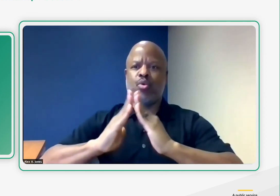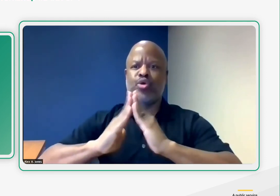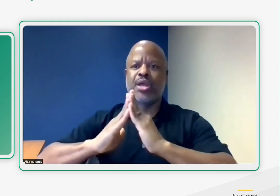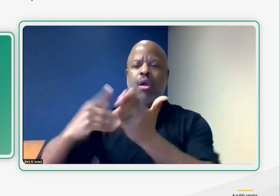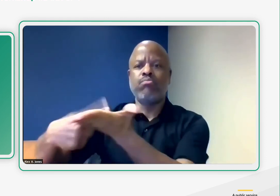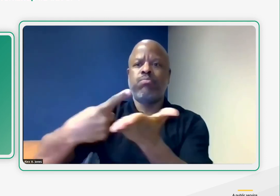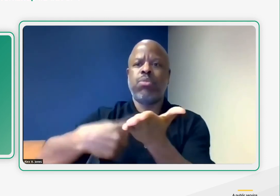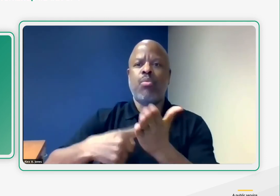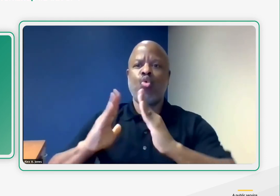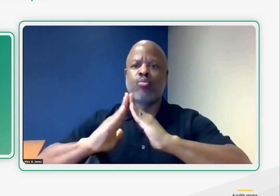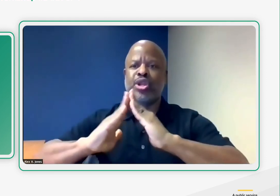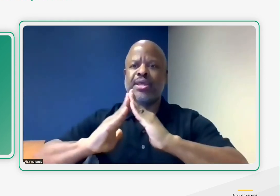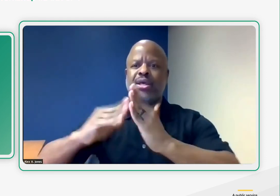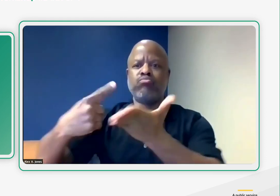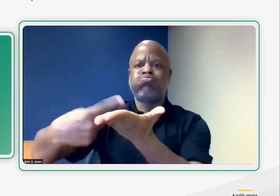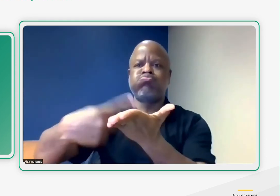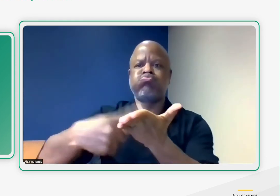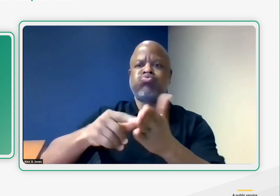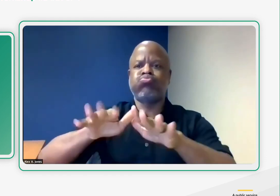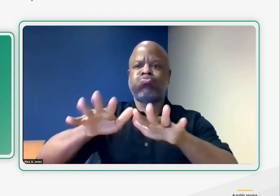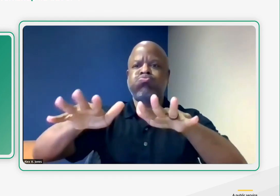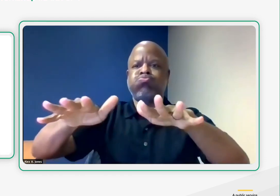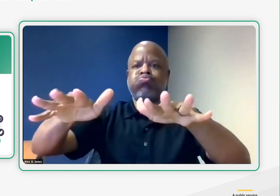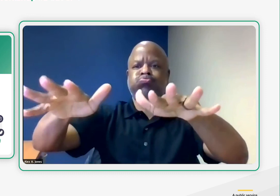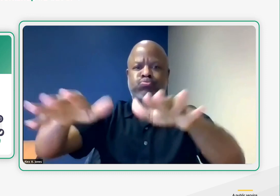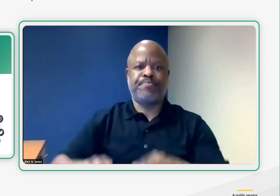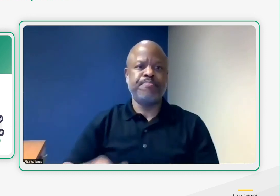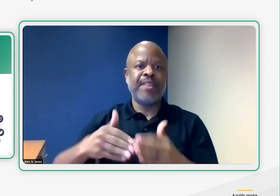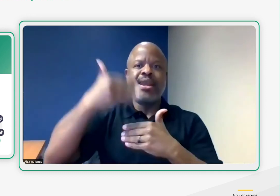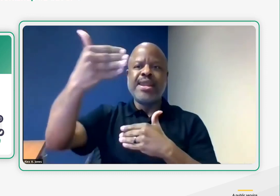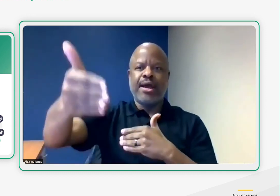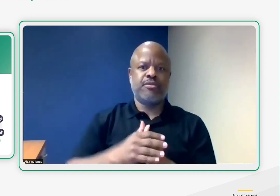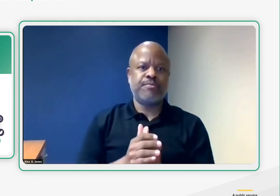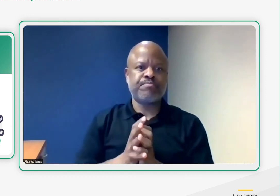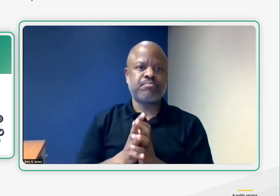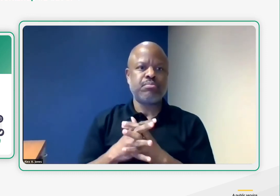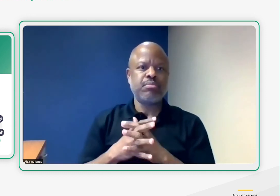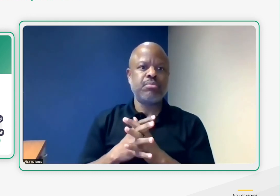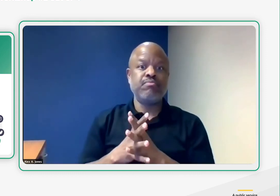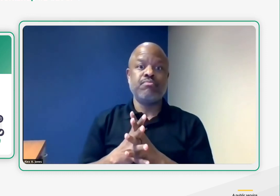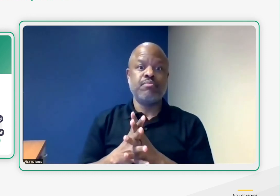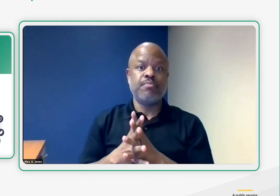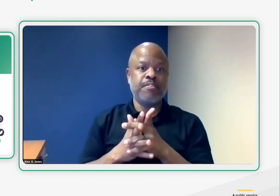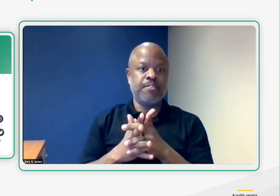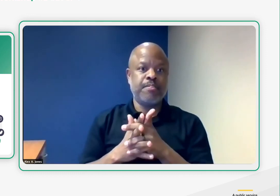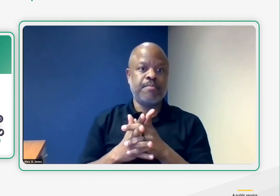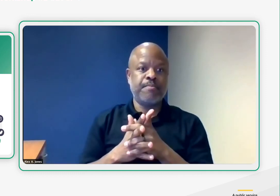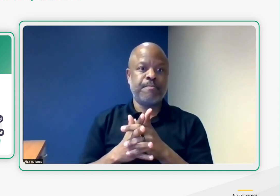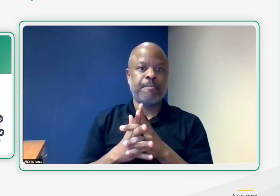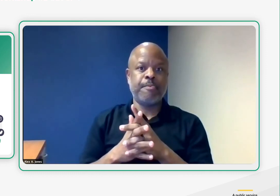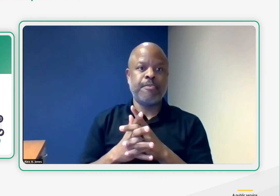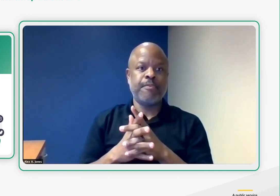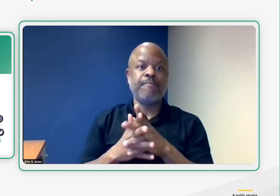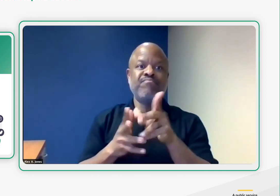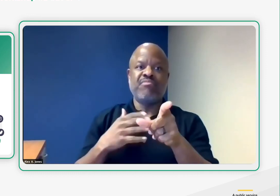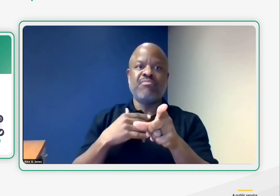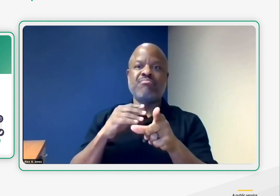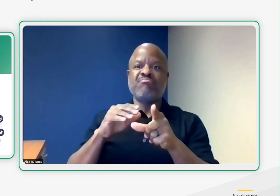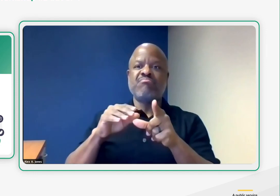We really want to keep this going, through our community, and let it reverberate!